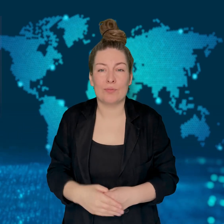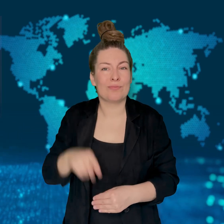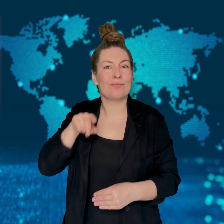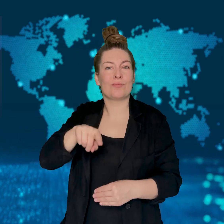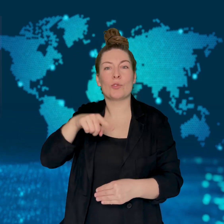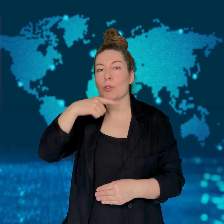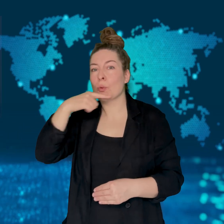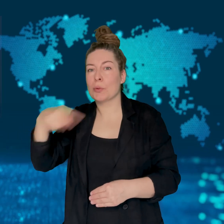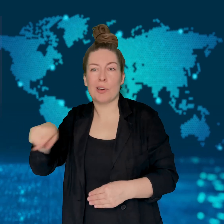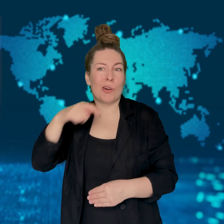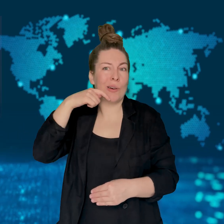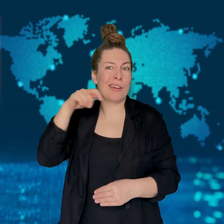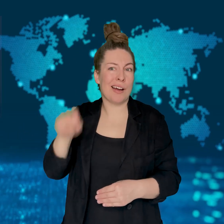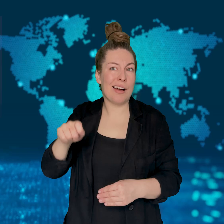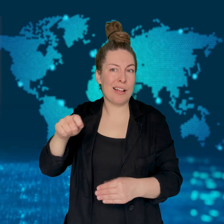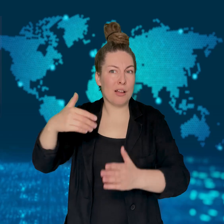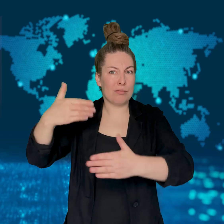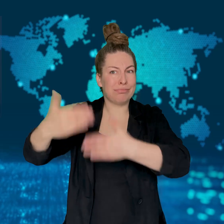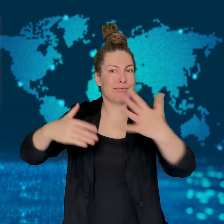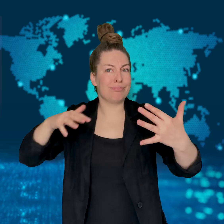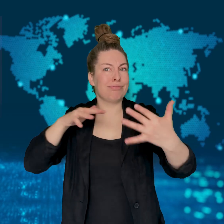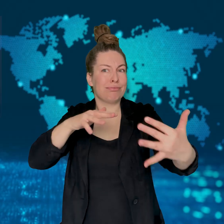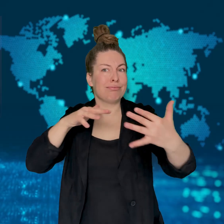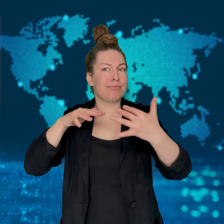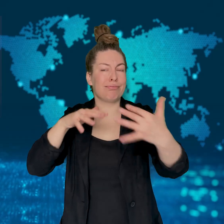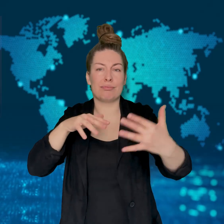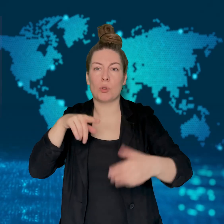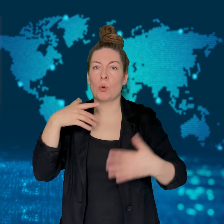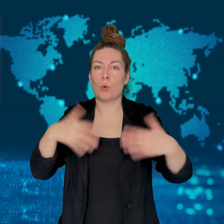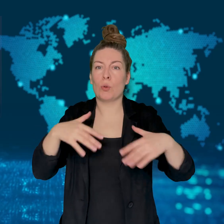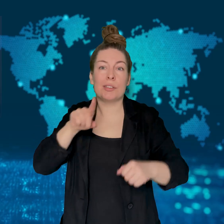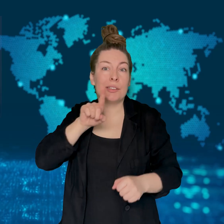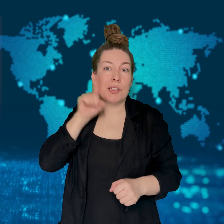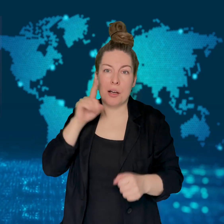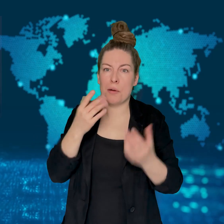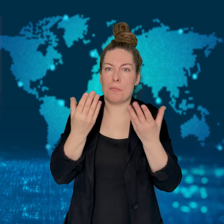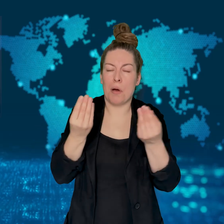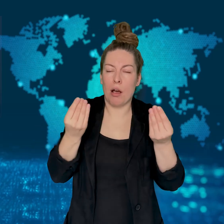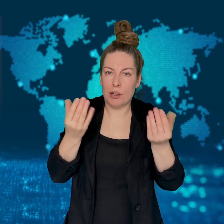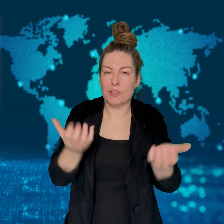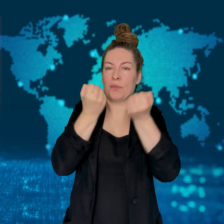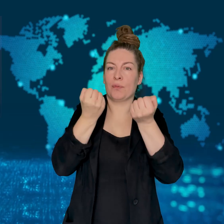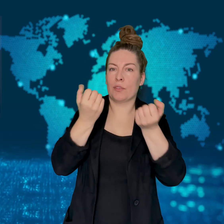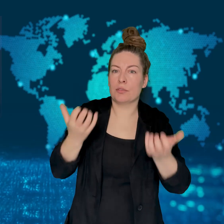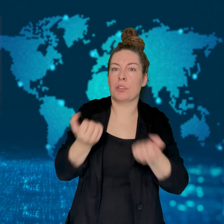a plot against the country's President.